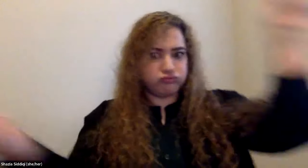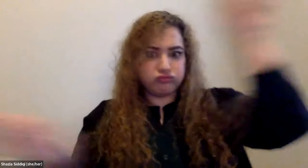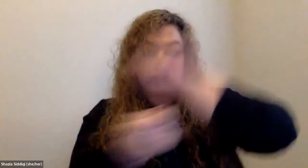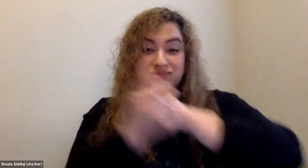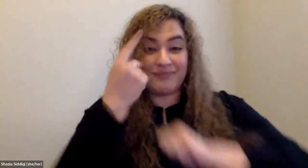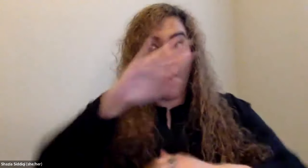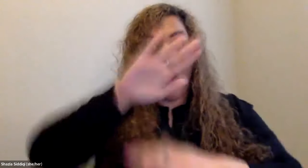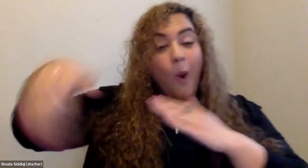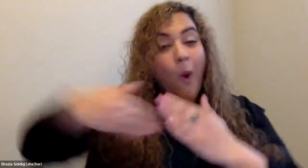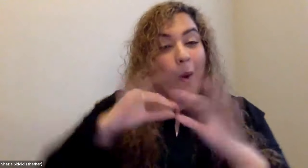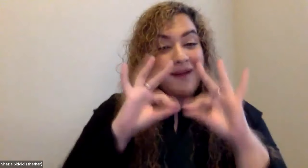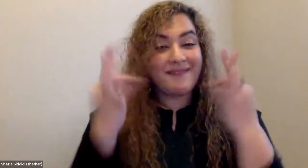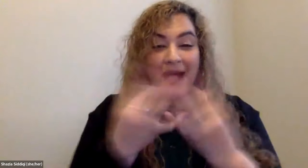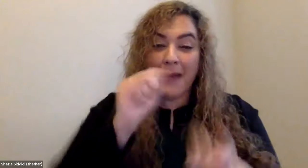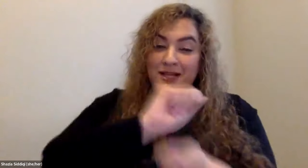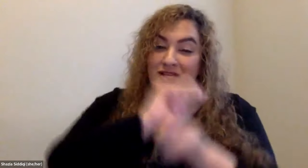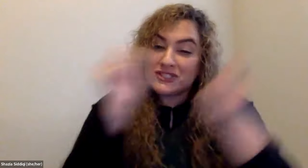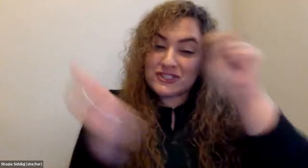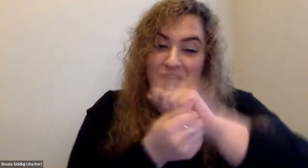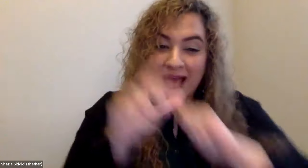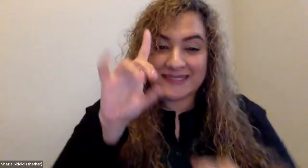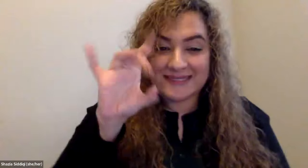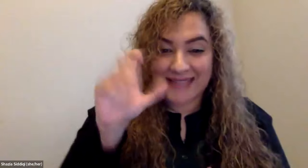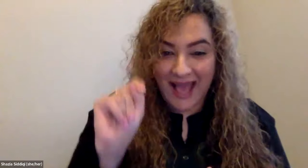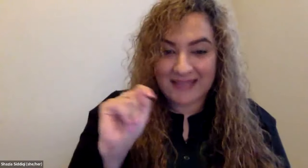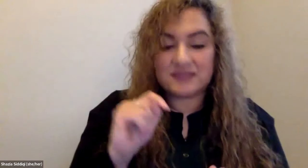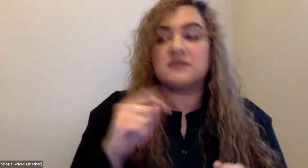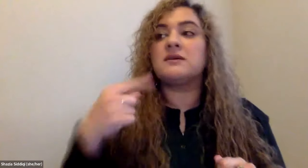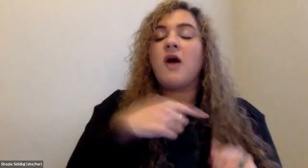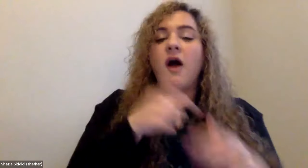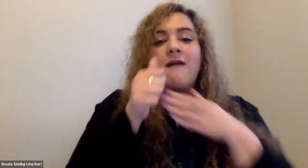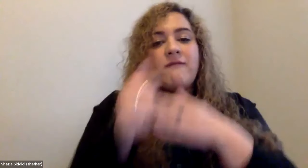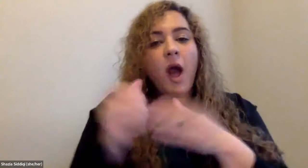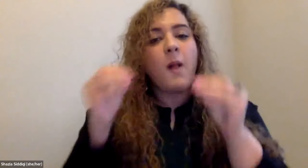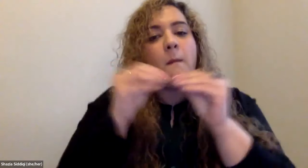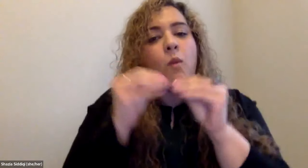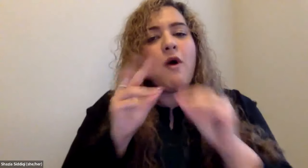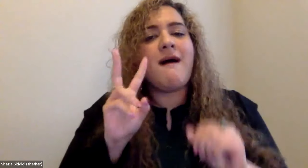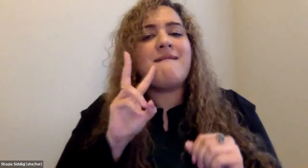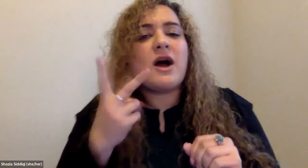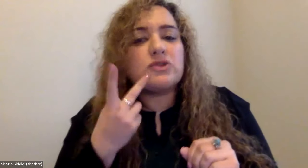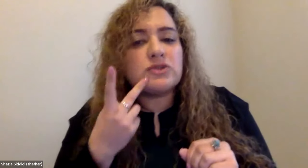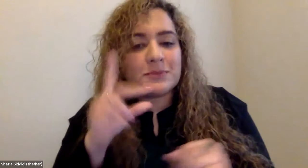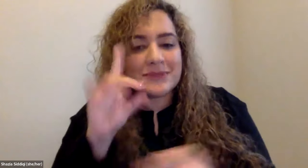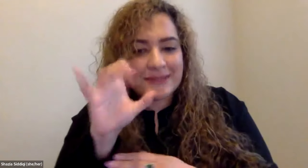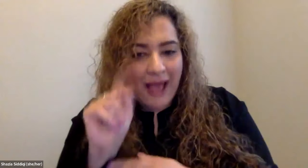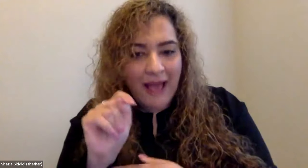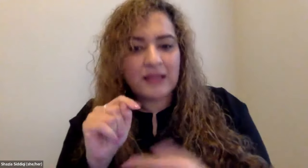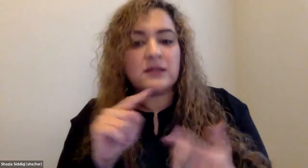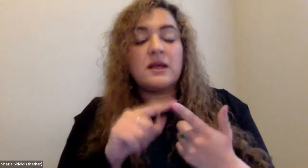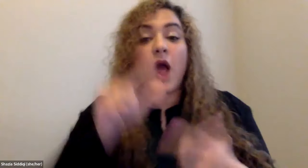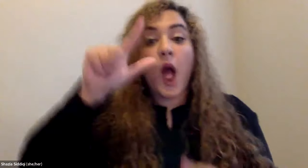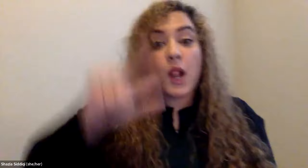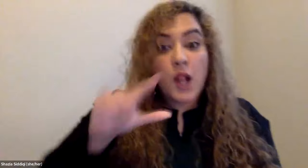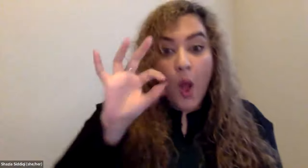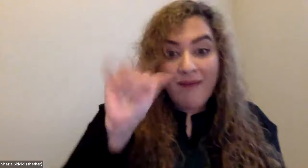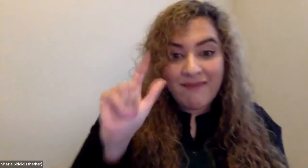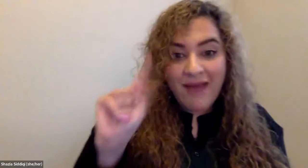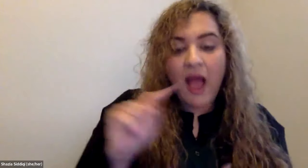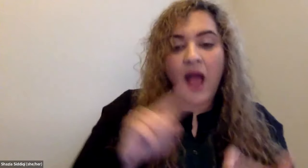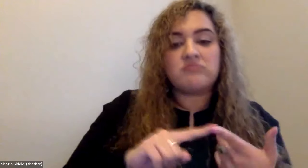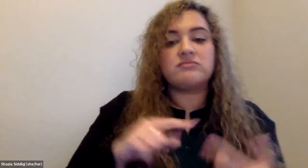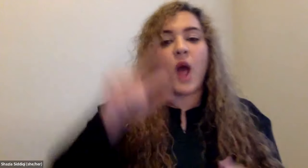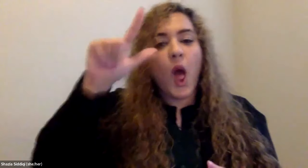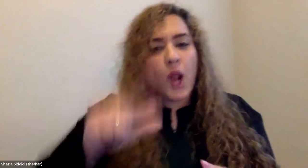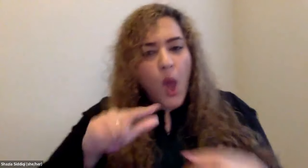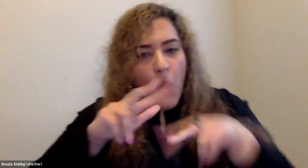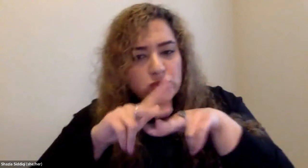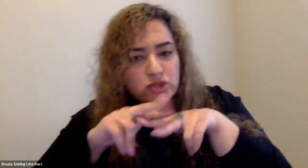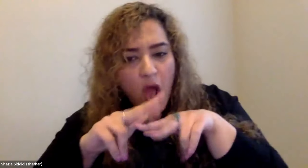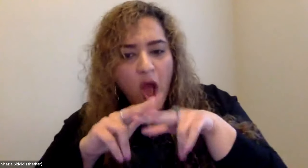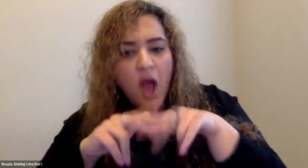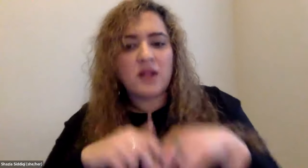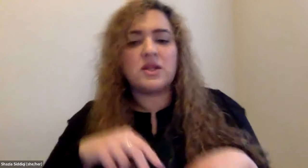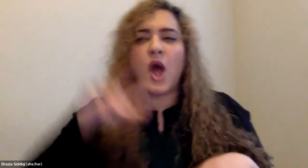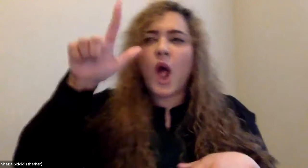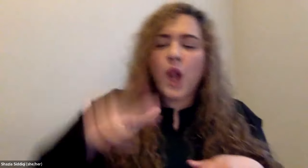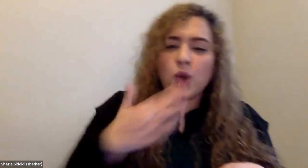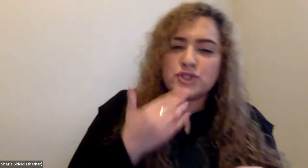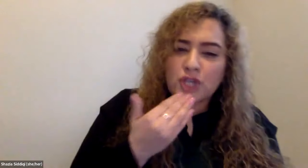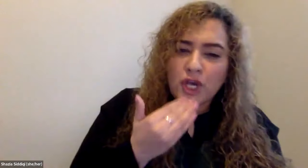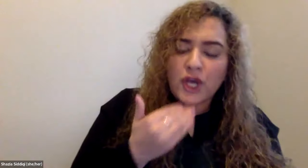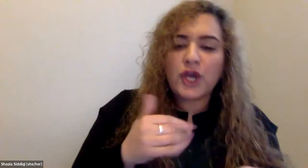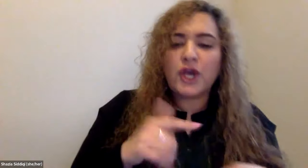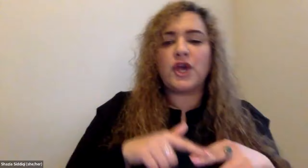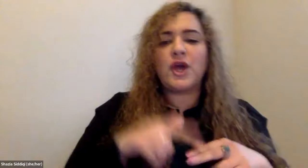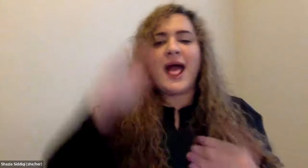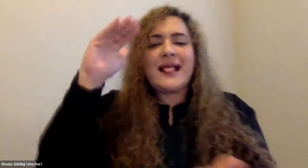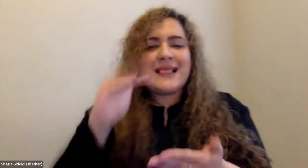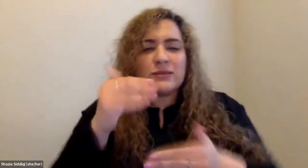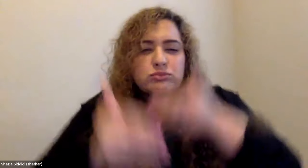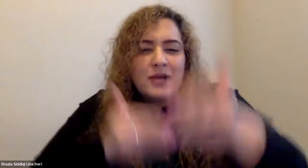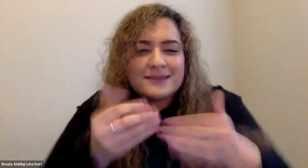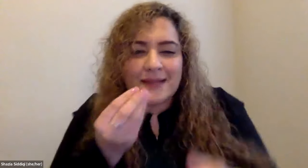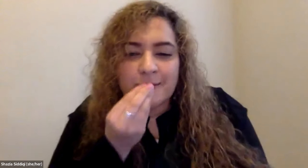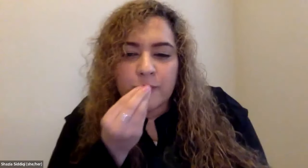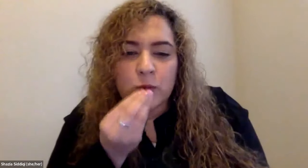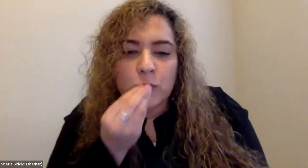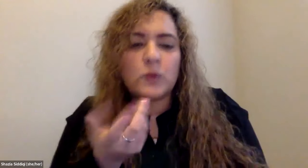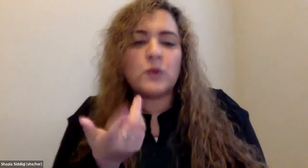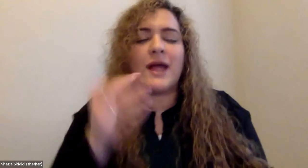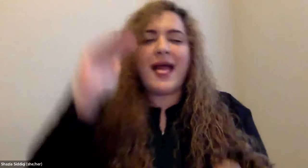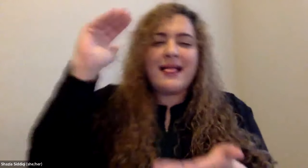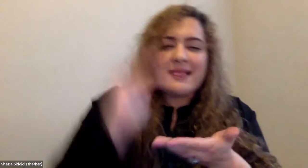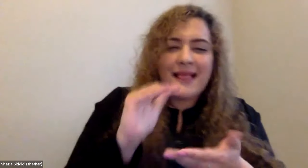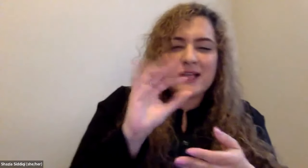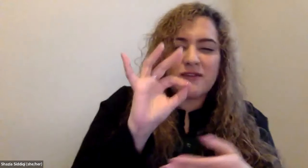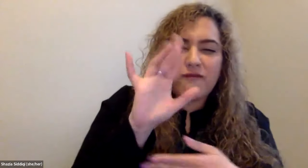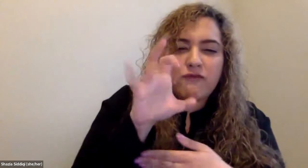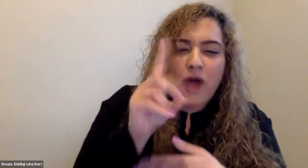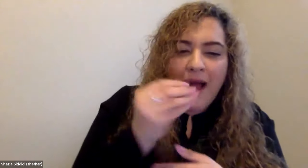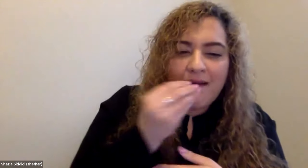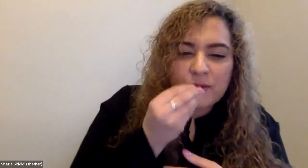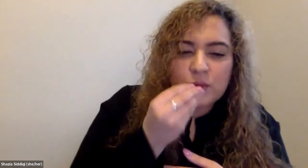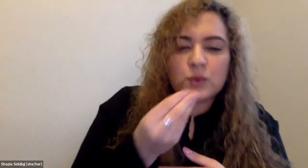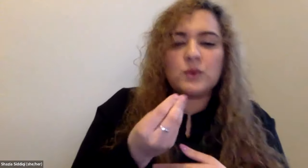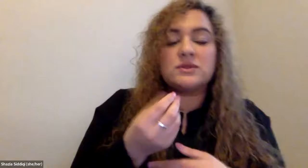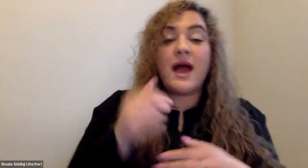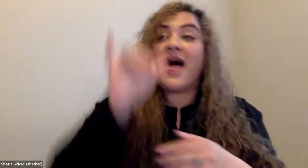Cristine Saunders: He ate he made a huge change in his diet, the whole family changed the diet, our diets we followed more of a high vegetable diet low fat low salts low sugar we had less processed food and less fried food.